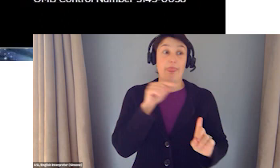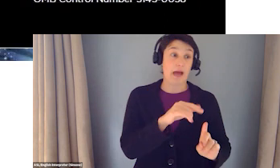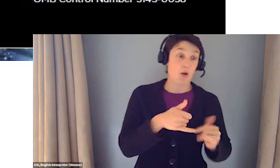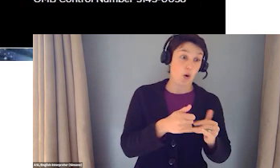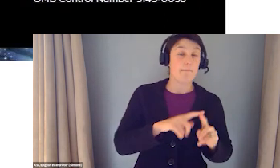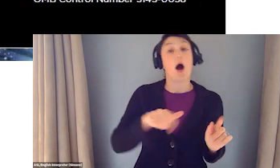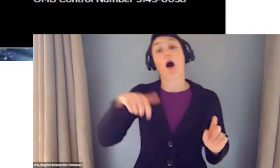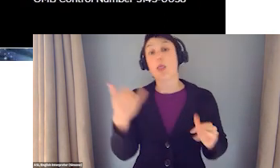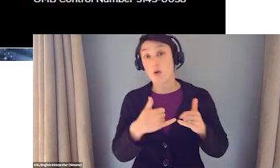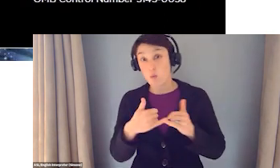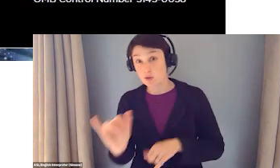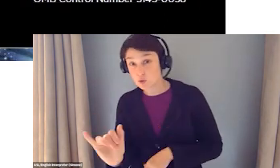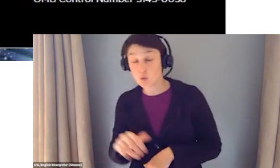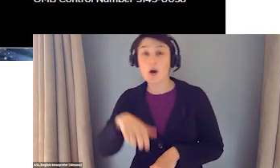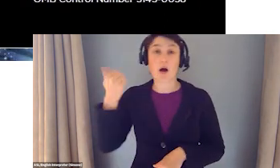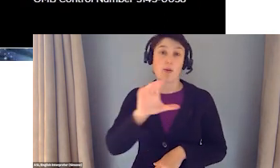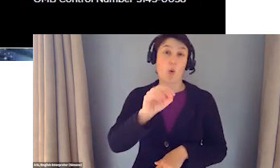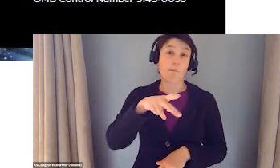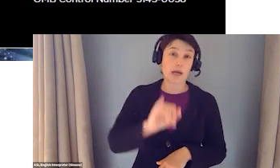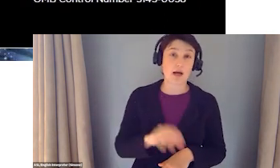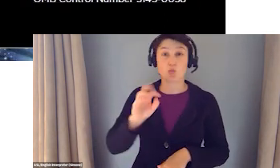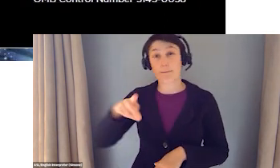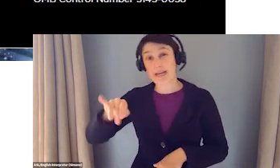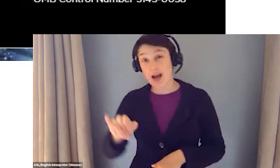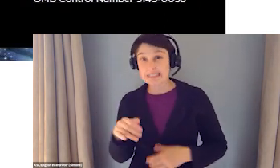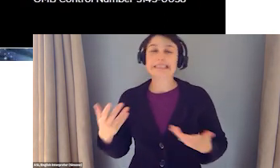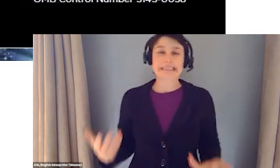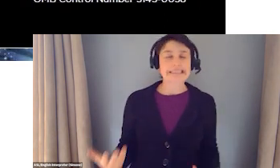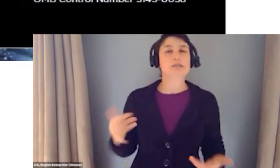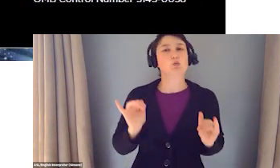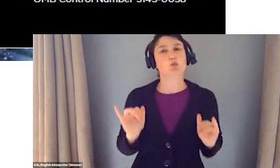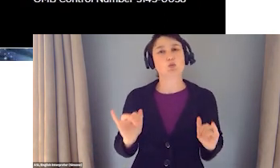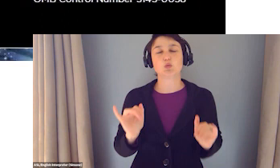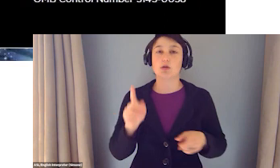You cannot get funding, you cannot get other administrative actions.